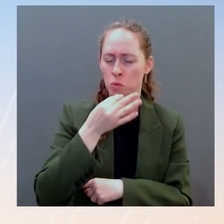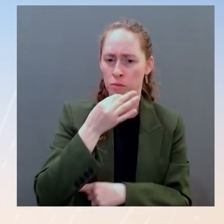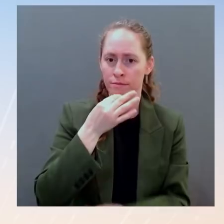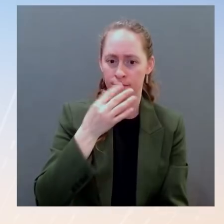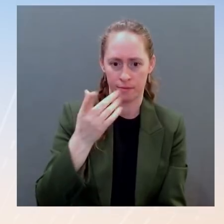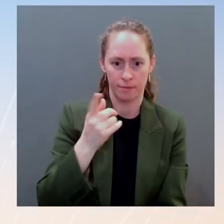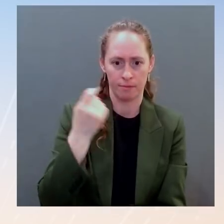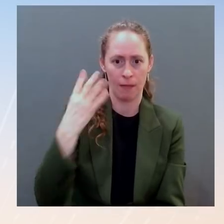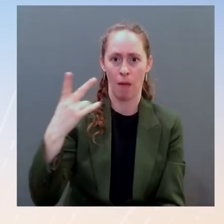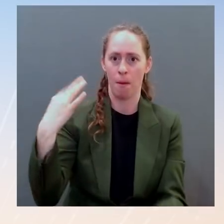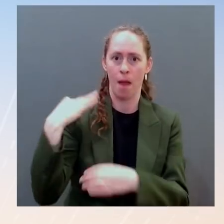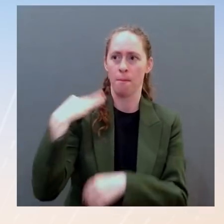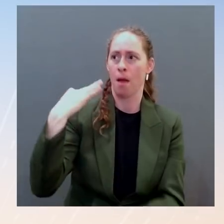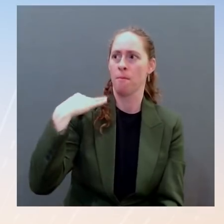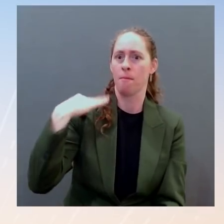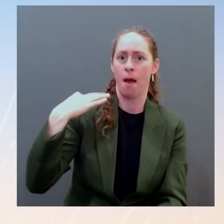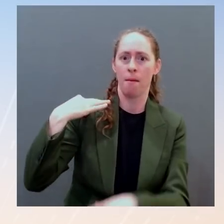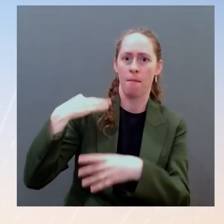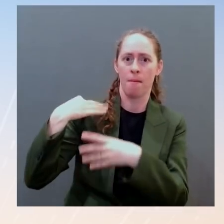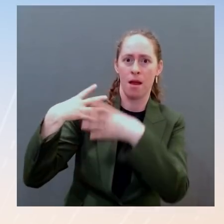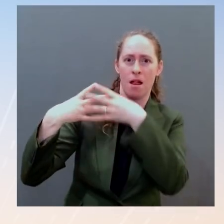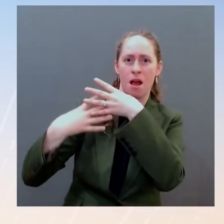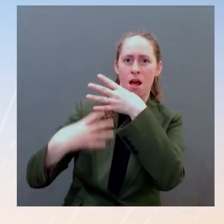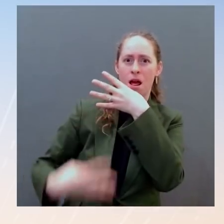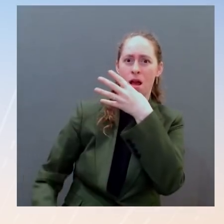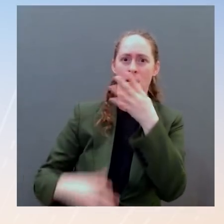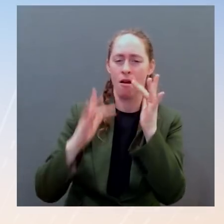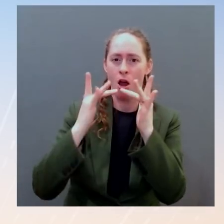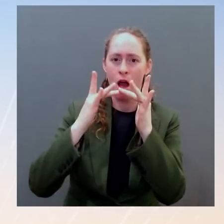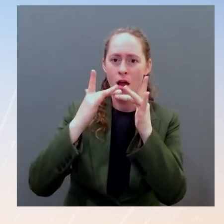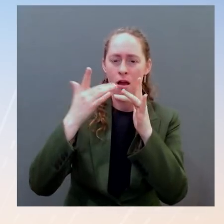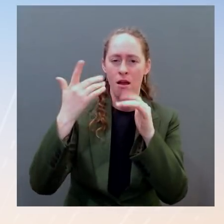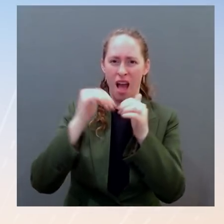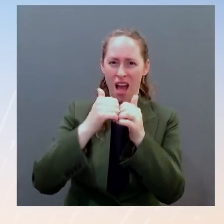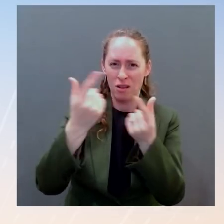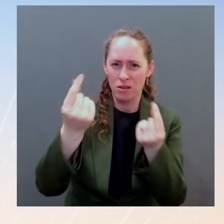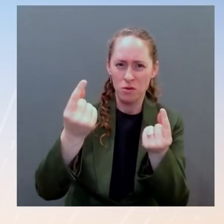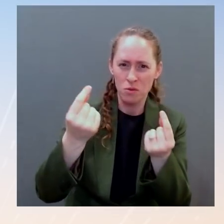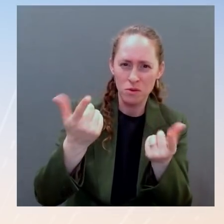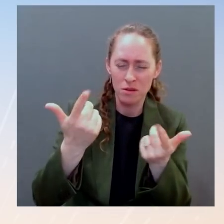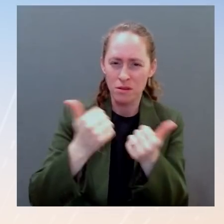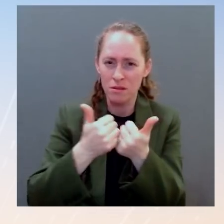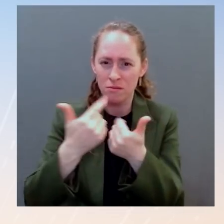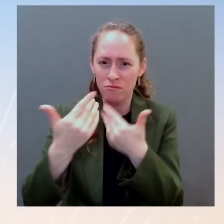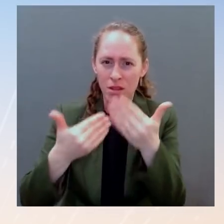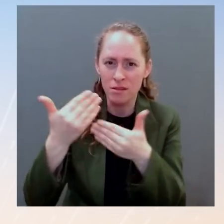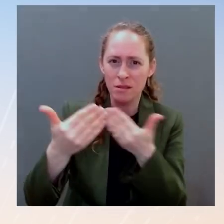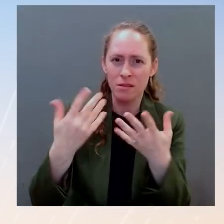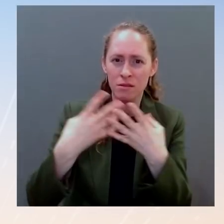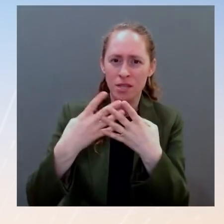Ms. Psaki: So the Department of Homeland Security is going to do a briefing this afternoon for more -- with more details to provide to you.